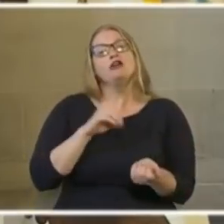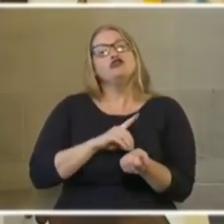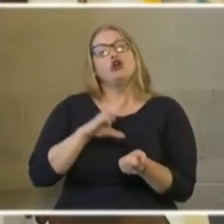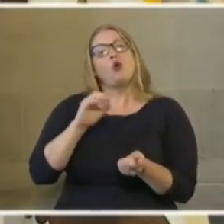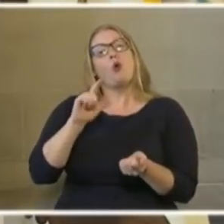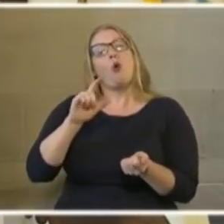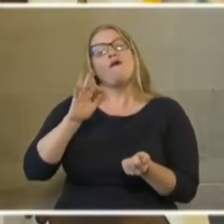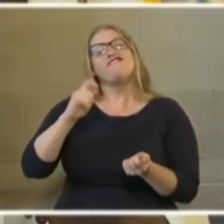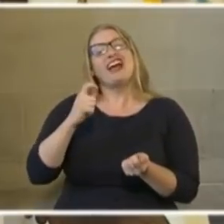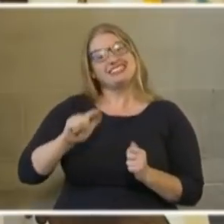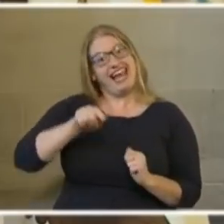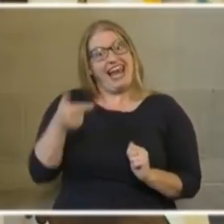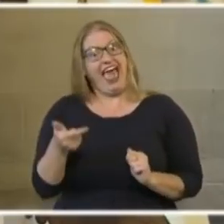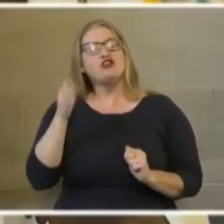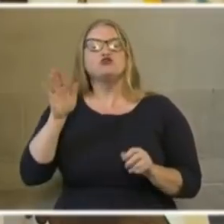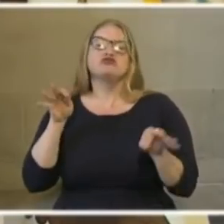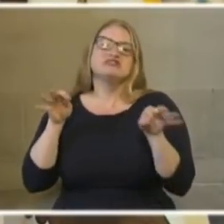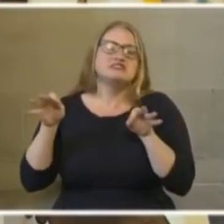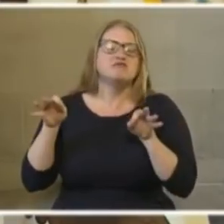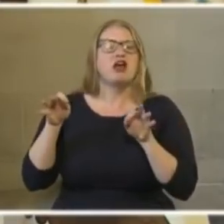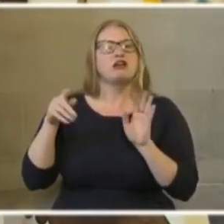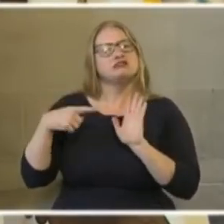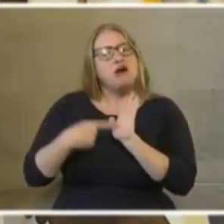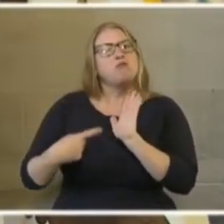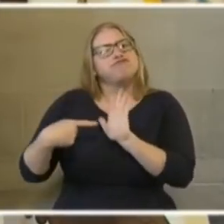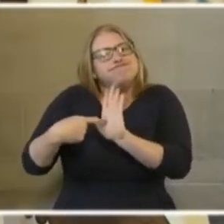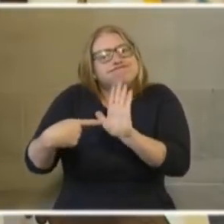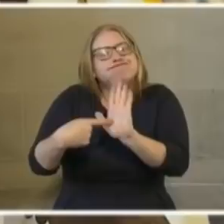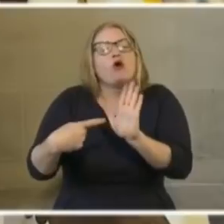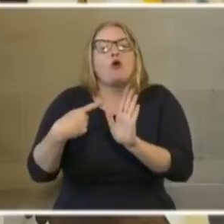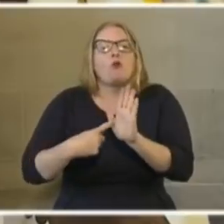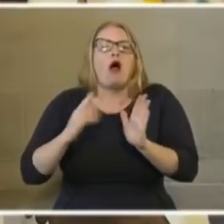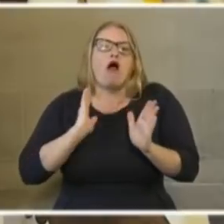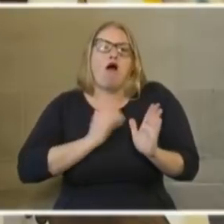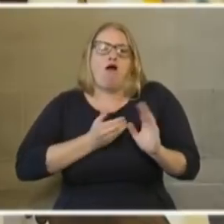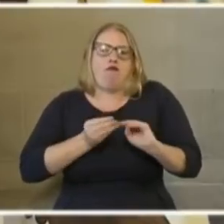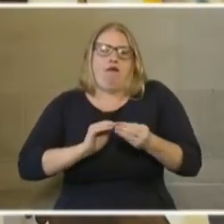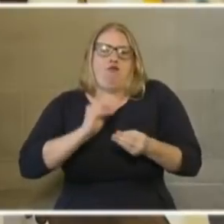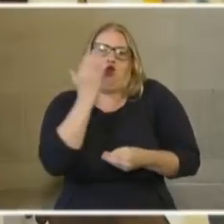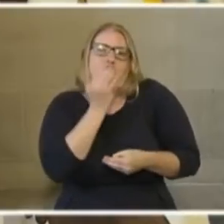BUSINESSES CAN OPEN. BUT UNFORTUNATELY, WITH WHAT WE ARE SEEING AND DR. KOUFAX WILL TALK